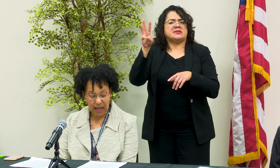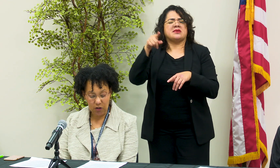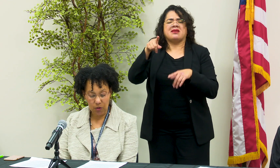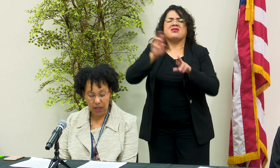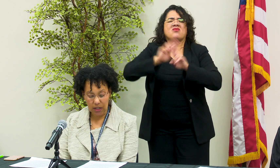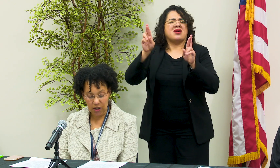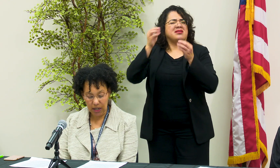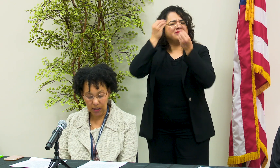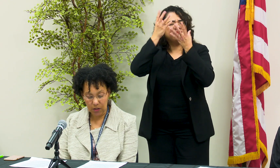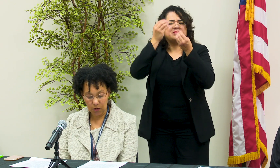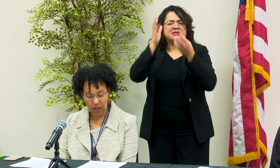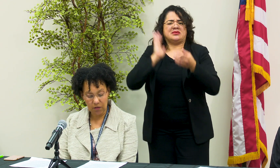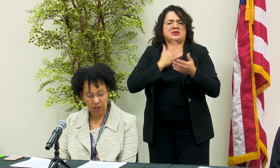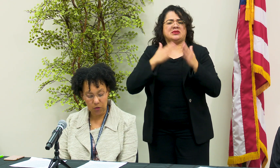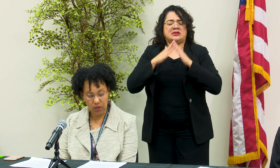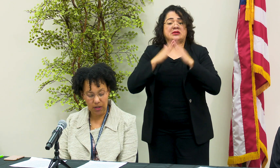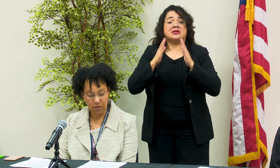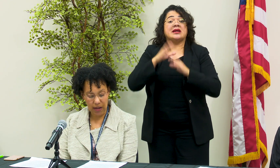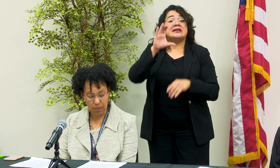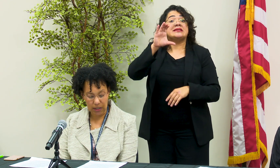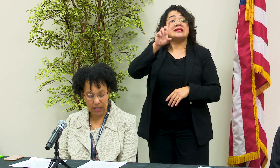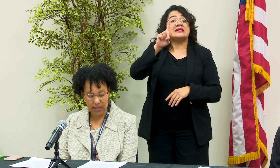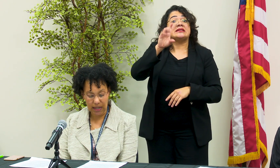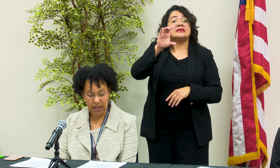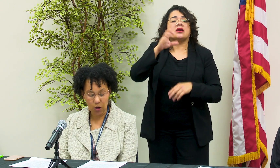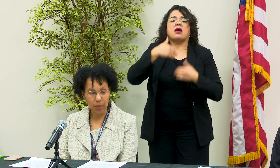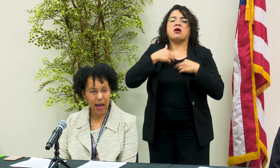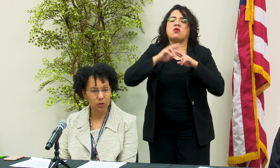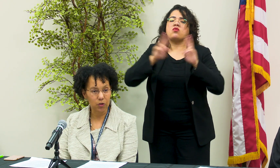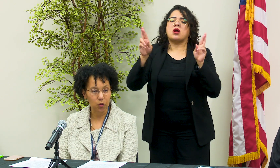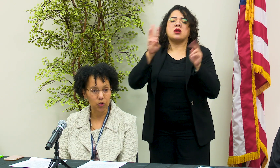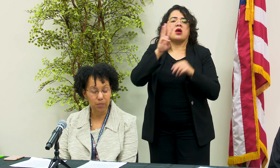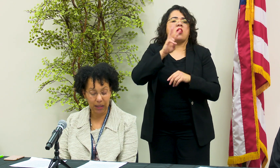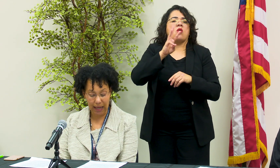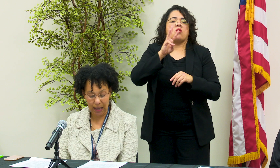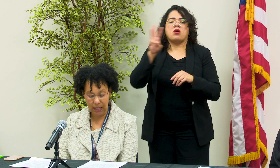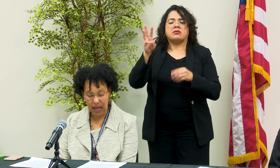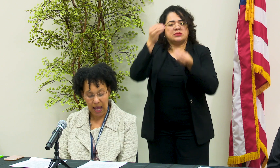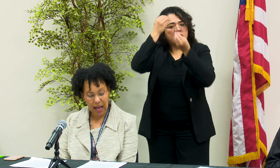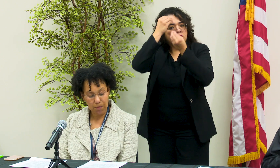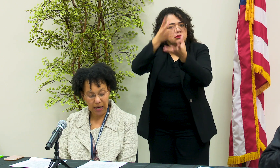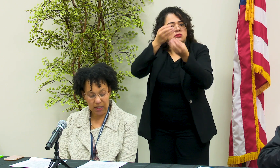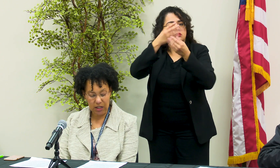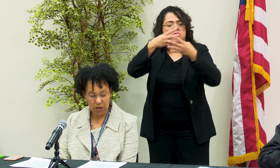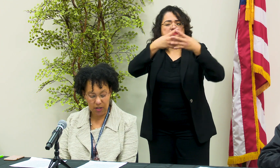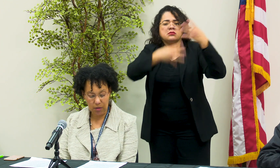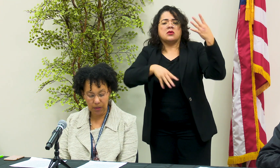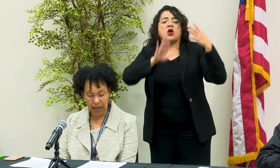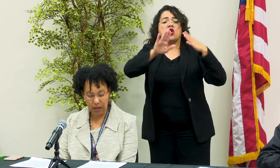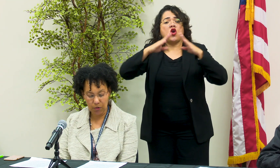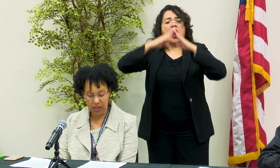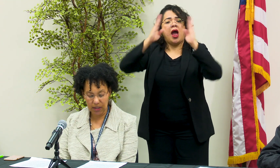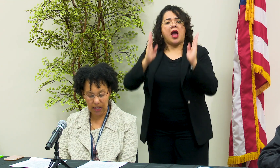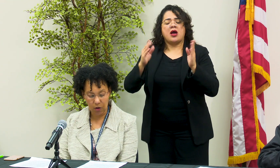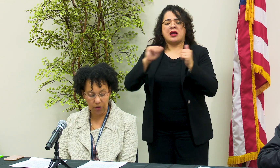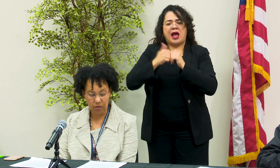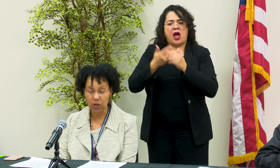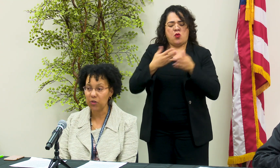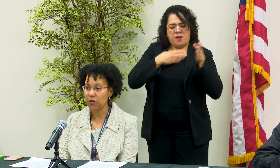has created a checklist for individuals and families that can help households plan and make decisions to plan and protect the health of viewing your